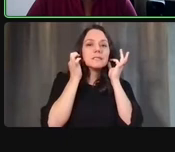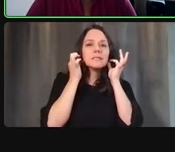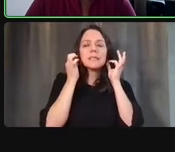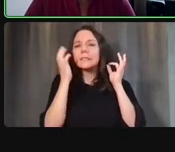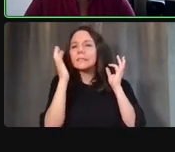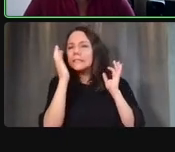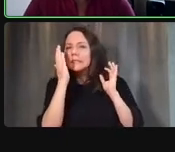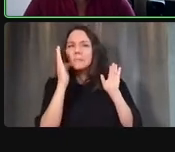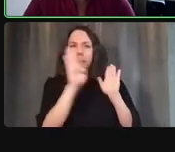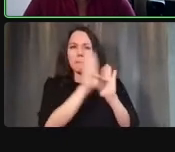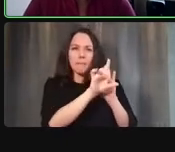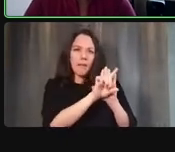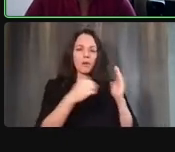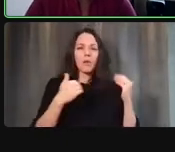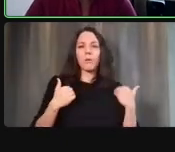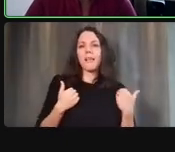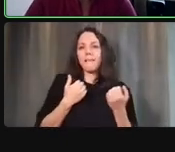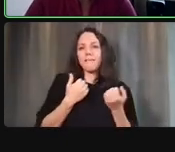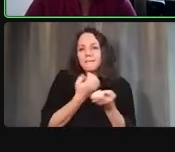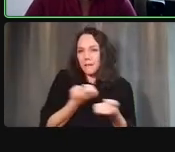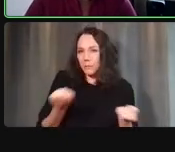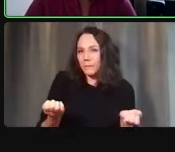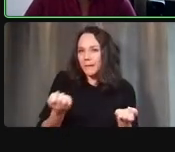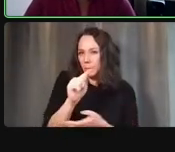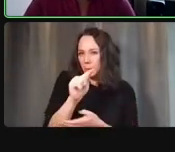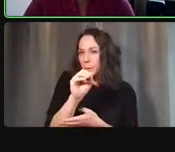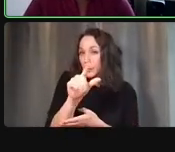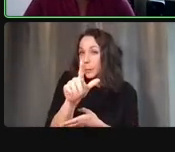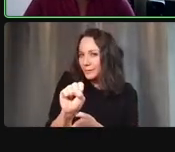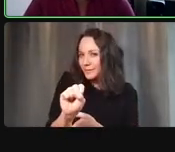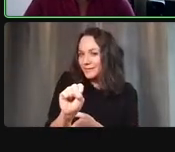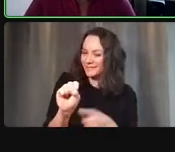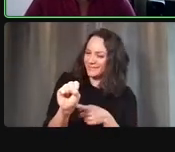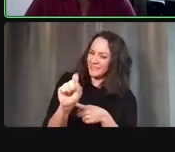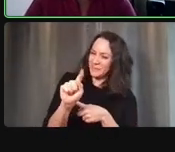Tools for healing. I'm a licensed clinical social worker,